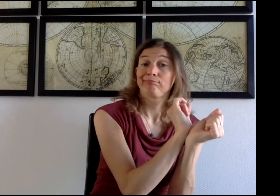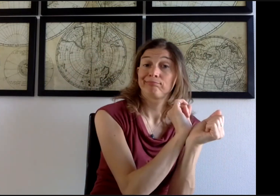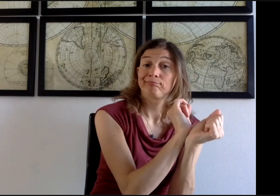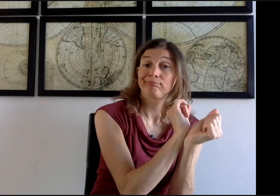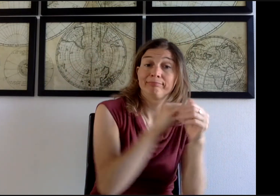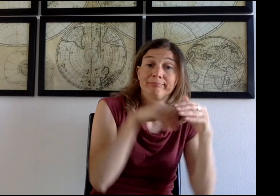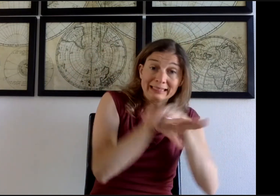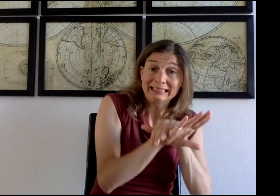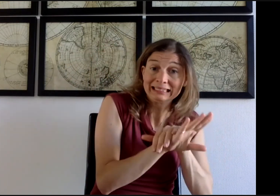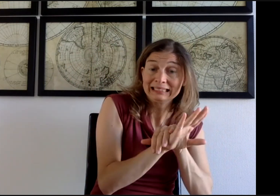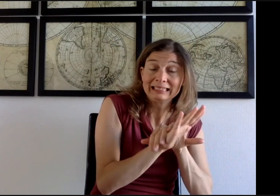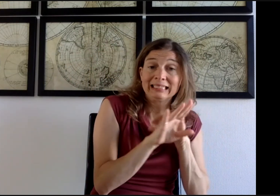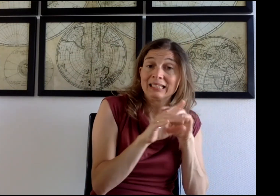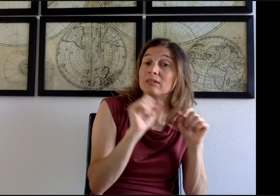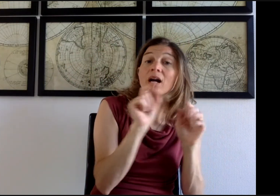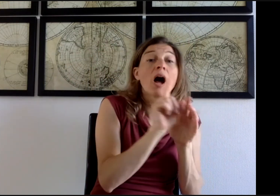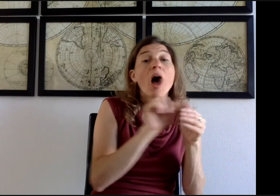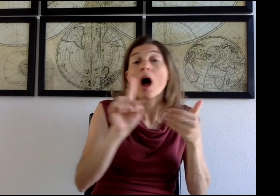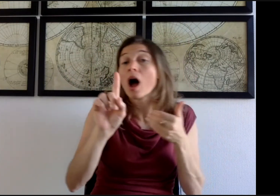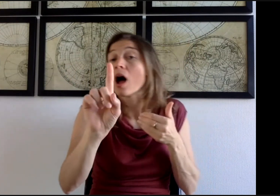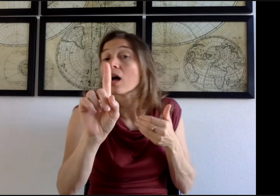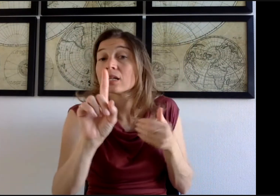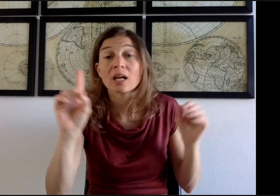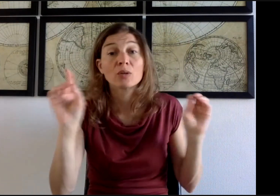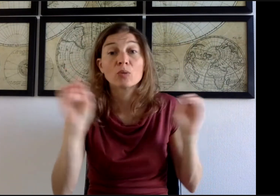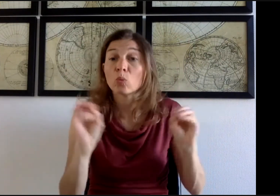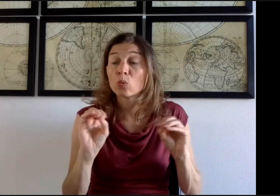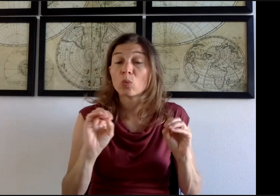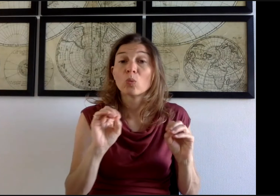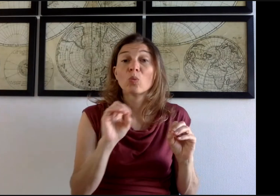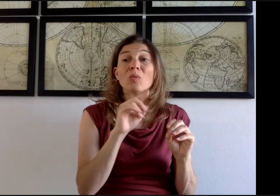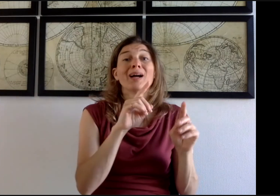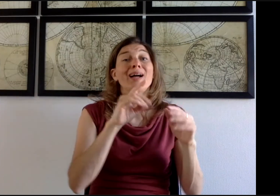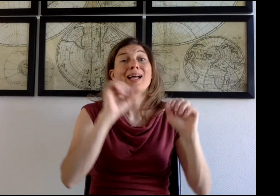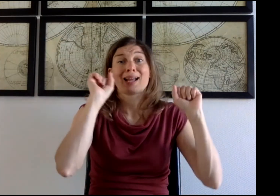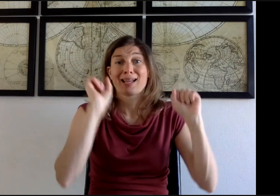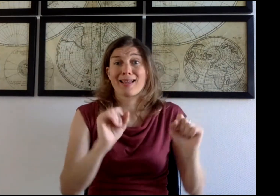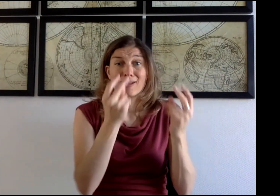and the risk for their health, the violation of Human Rights,